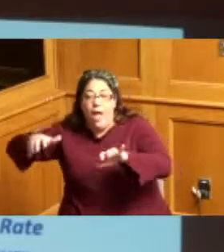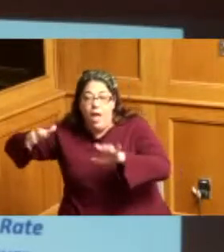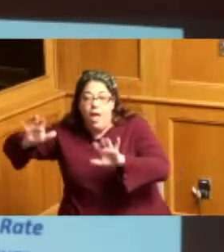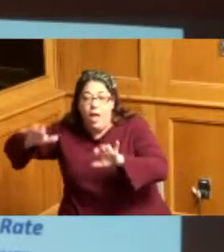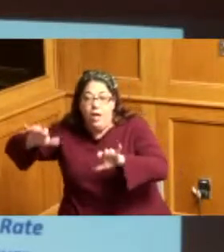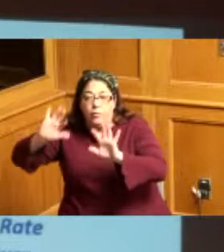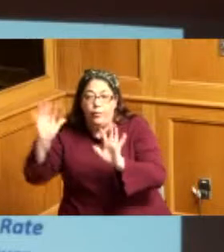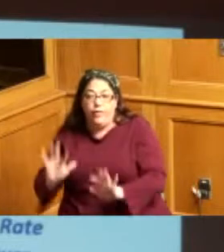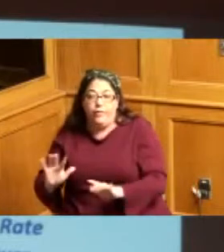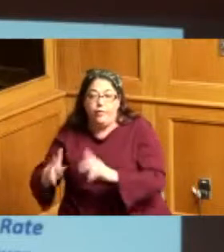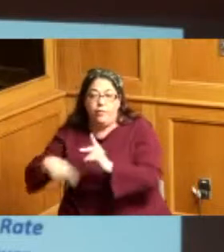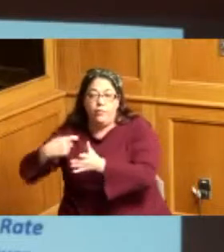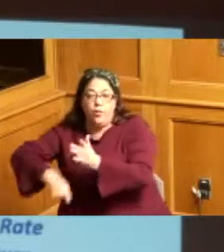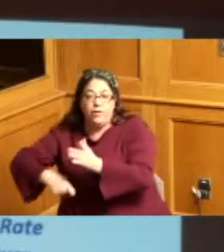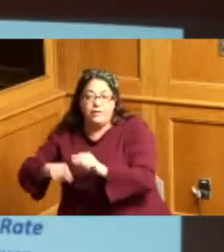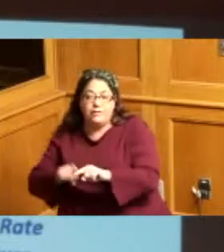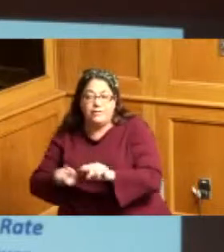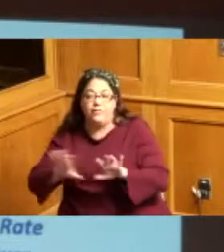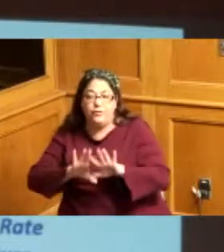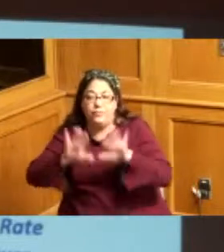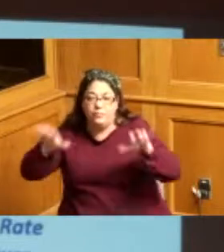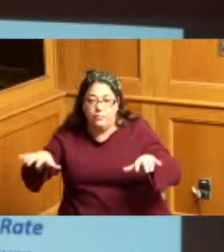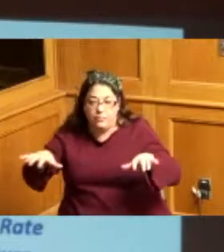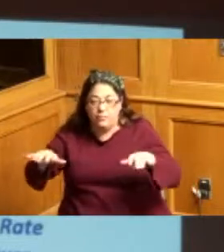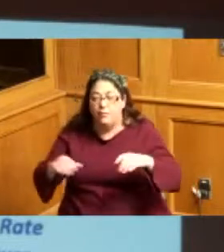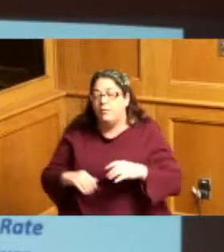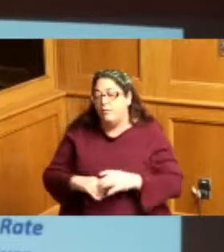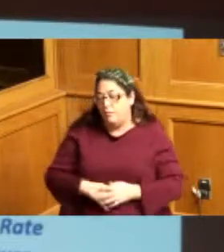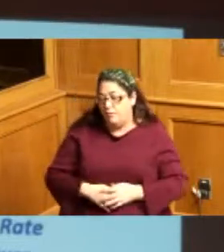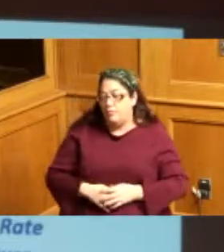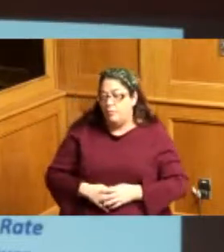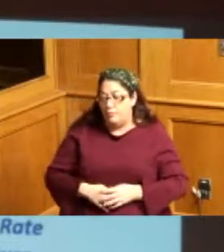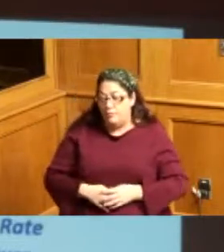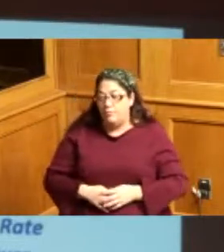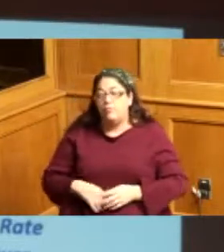going to go through again very high level of how we did that we can do some additional deep dives